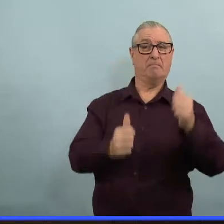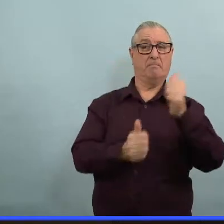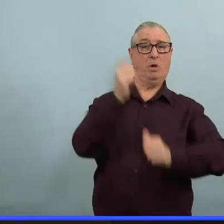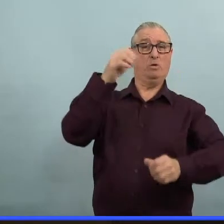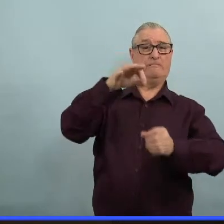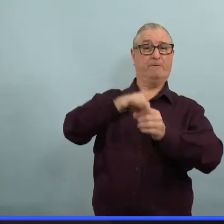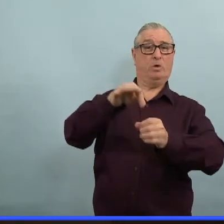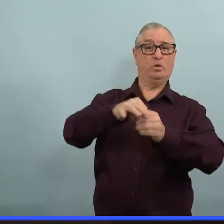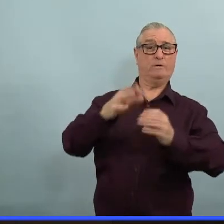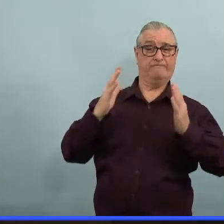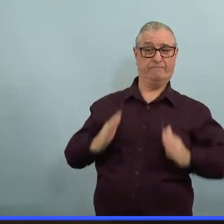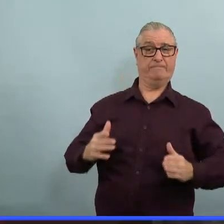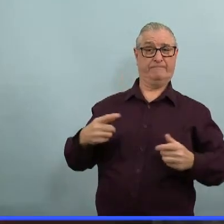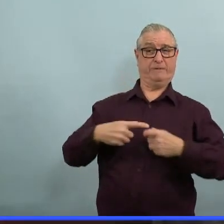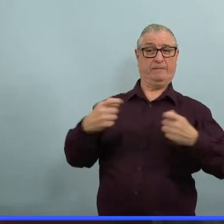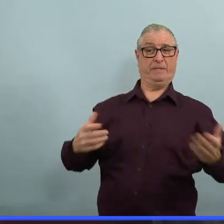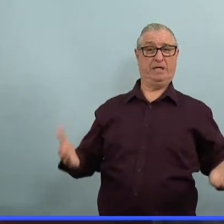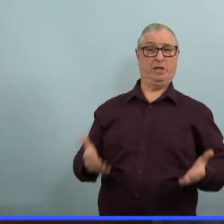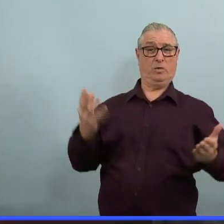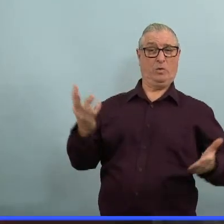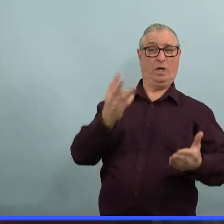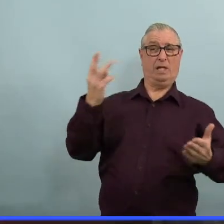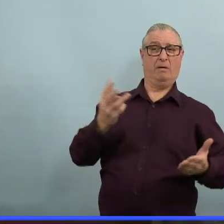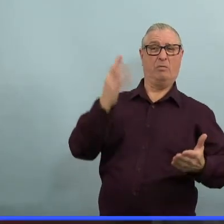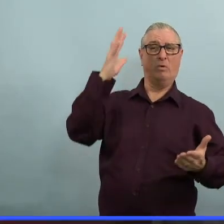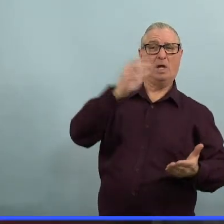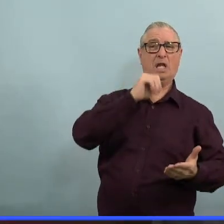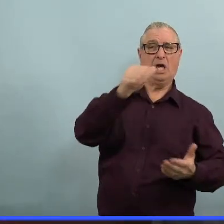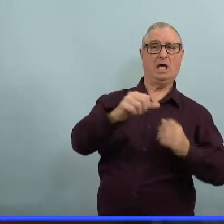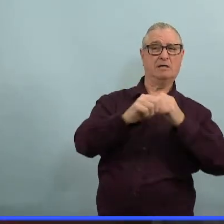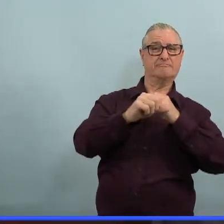re-elected or not yeah i think what's really important is that as a government from day